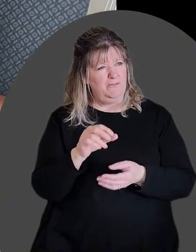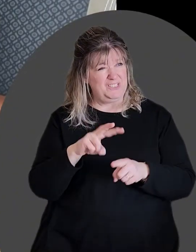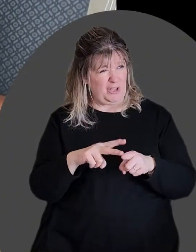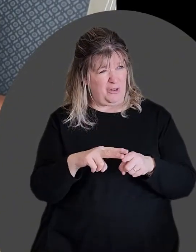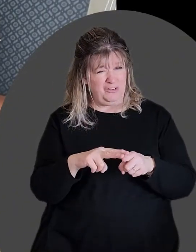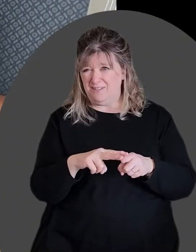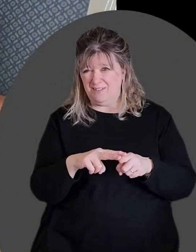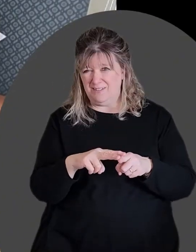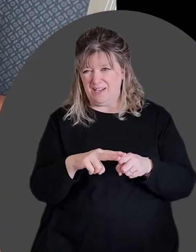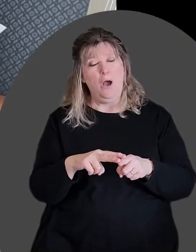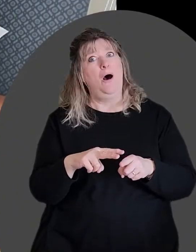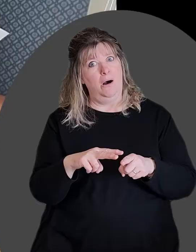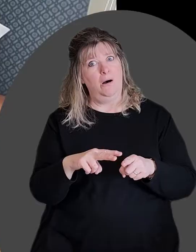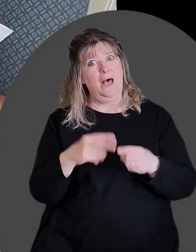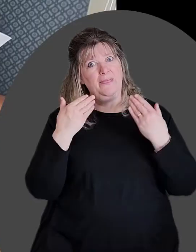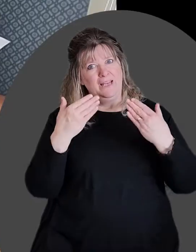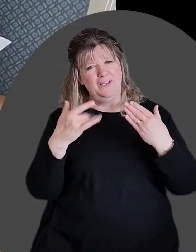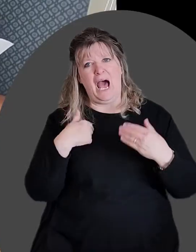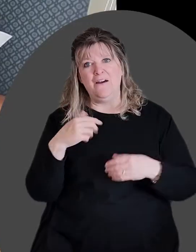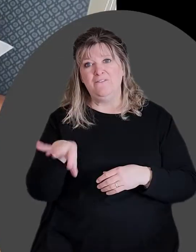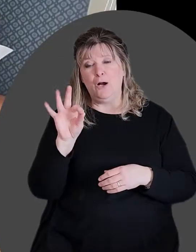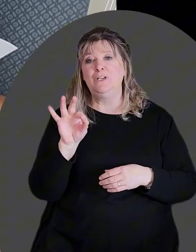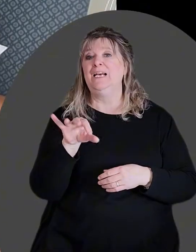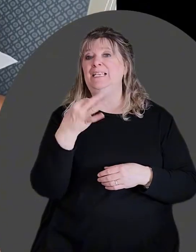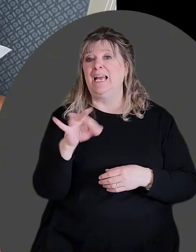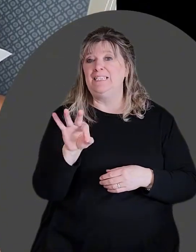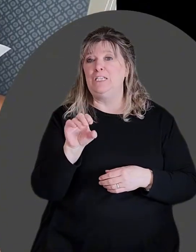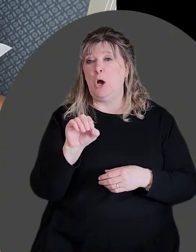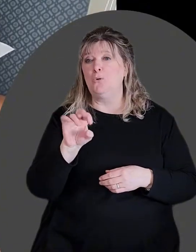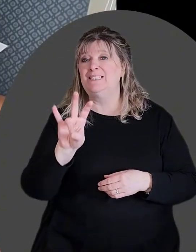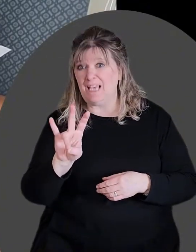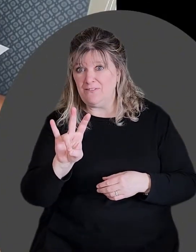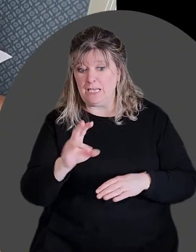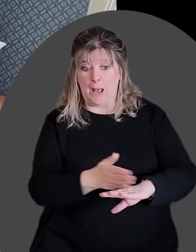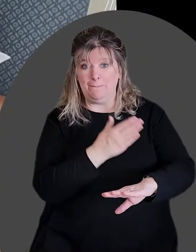I found a 1907 updated version of Mrs